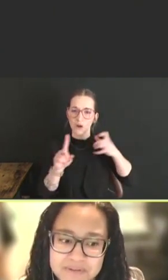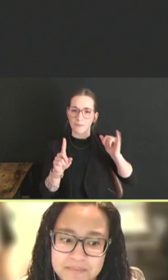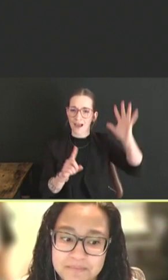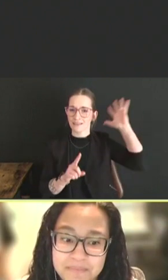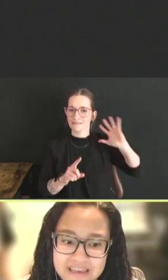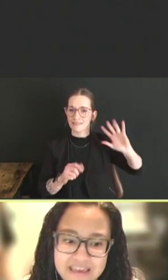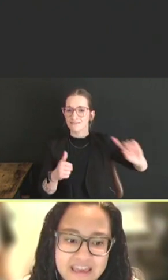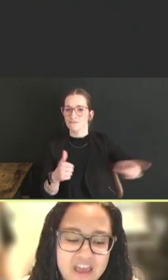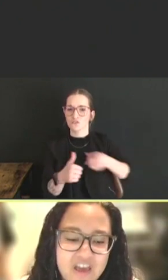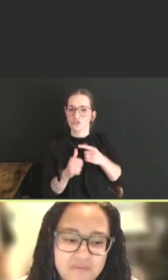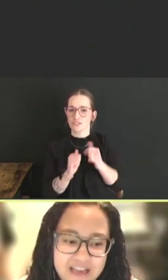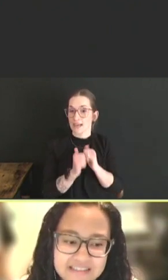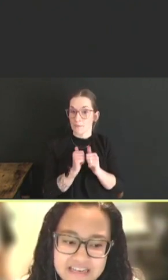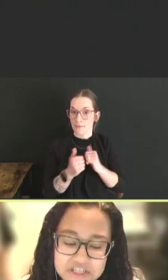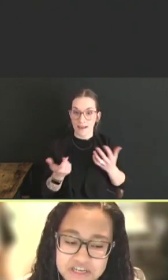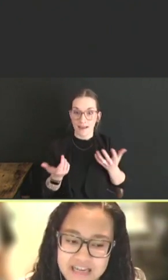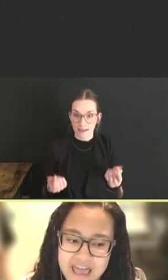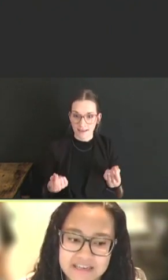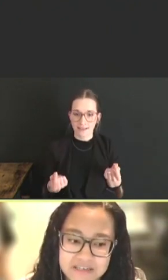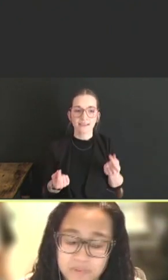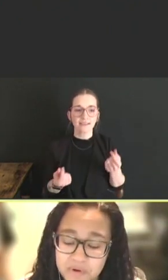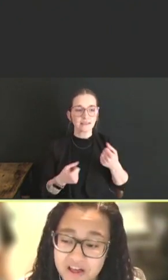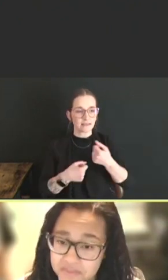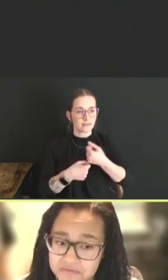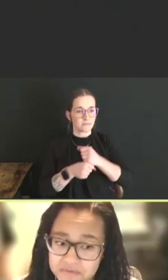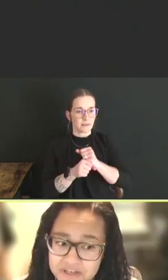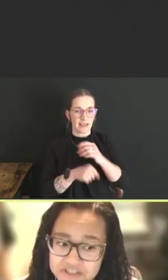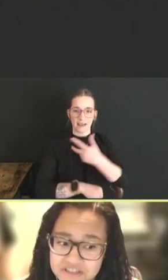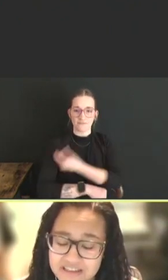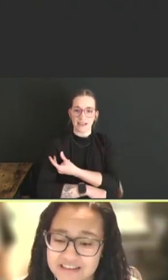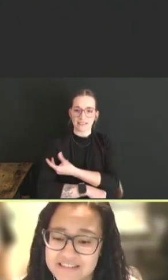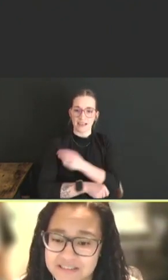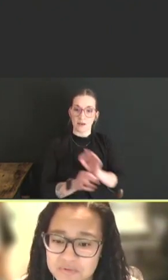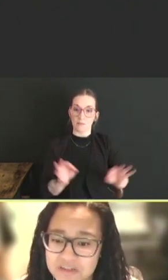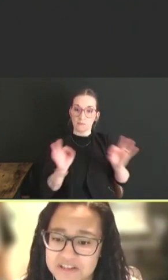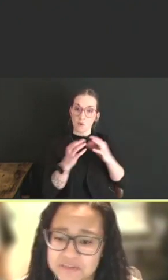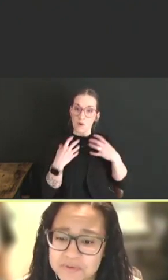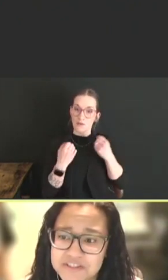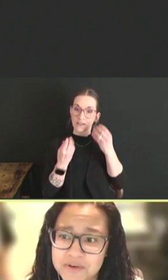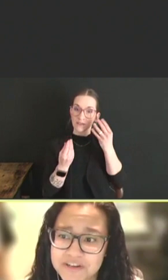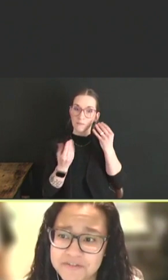making vaccination and important health information accessible, and doing so in